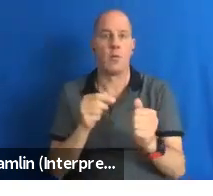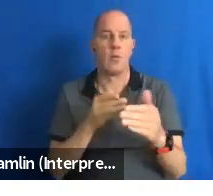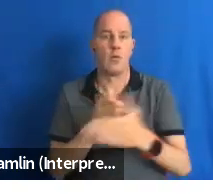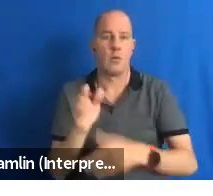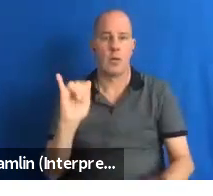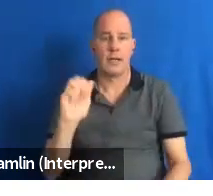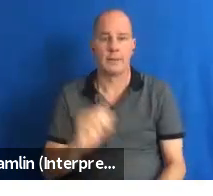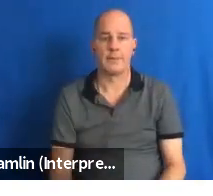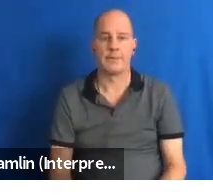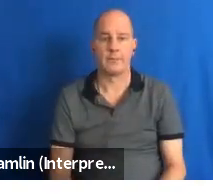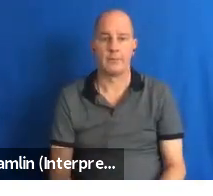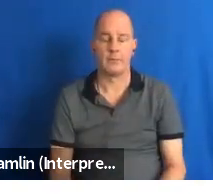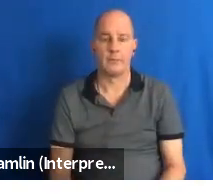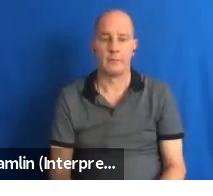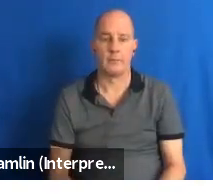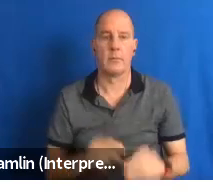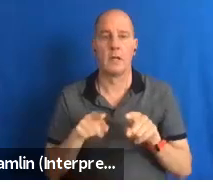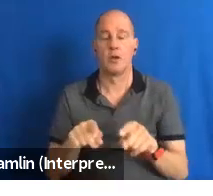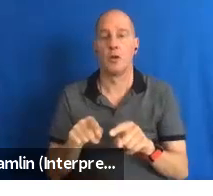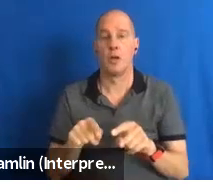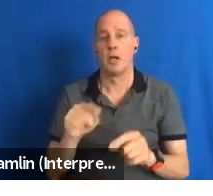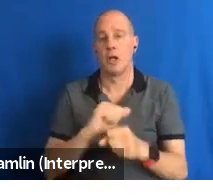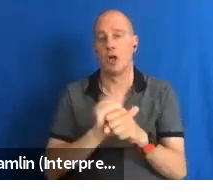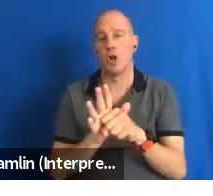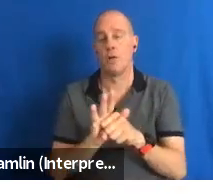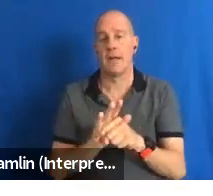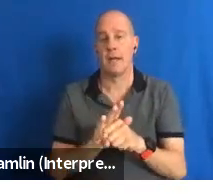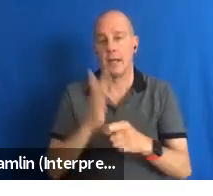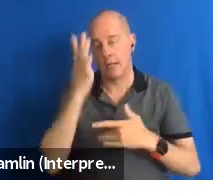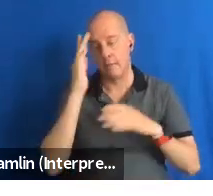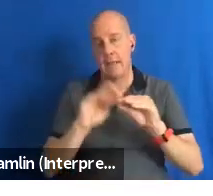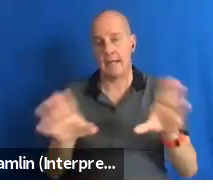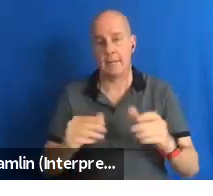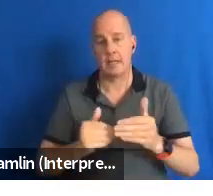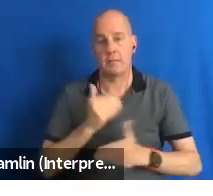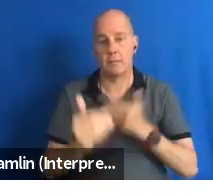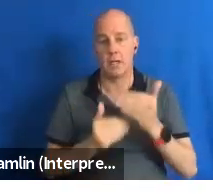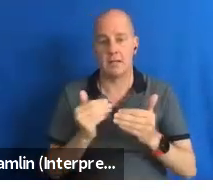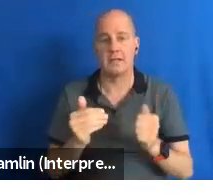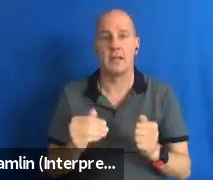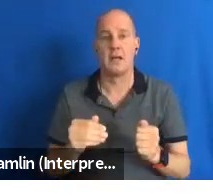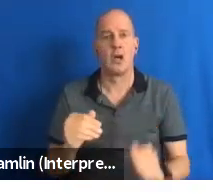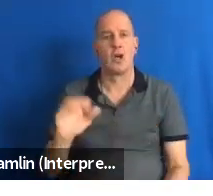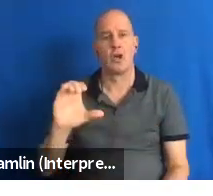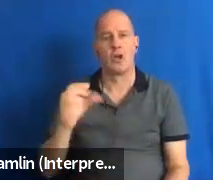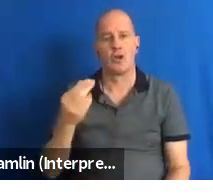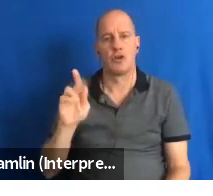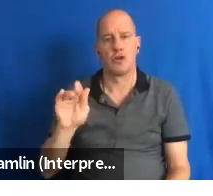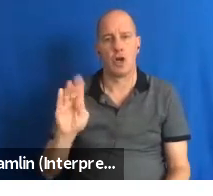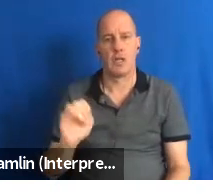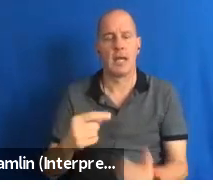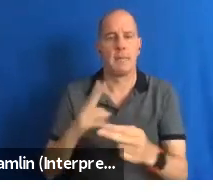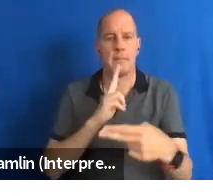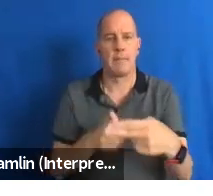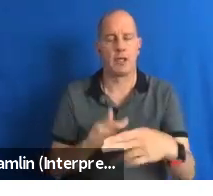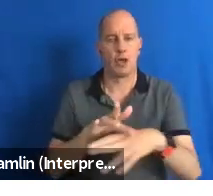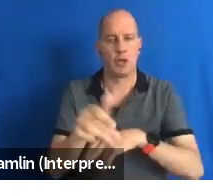During this COVID pandemic process, Charlotte mentioned earlier that we were supporting the